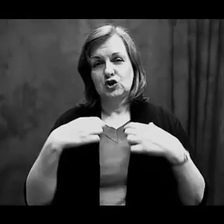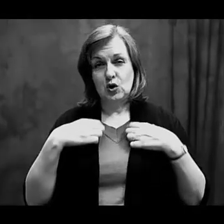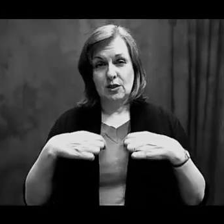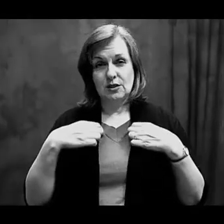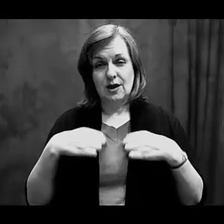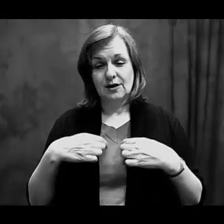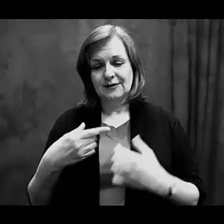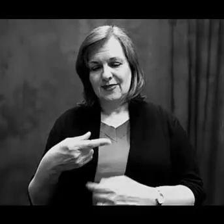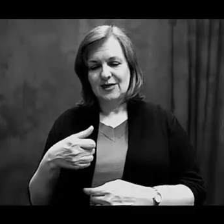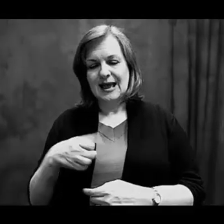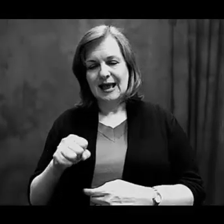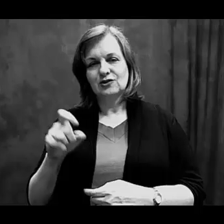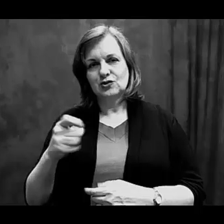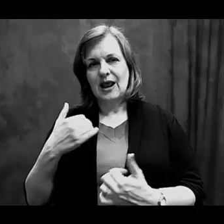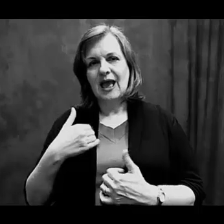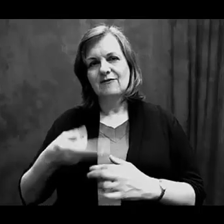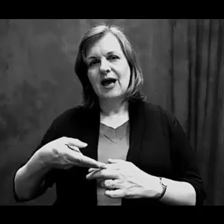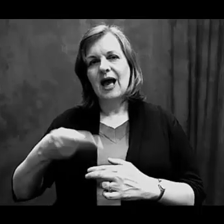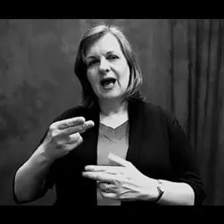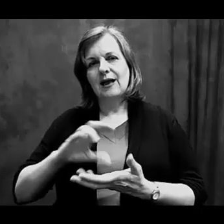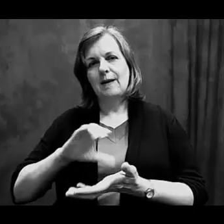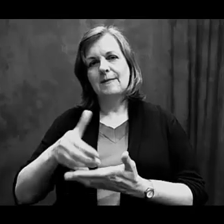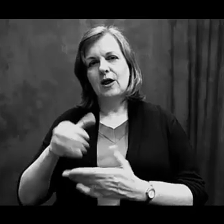is going to move based on partial pressure